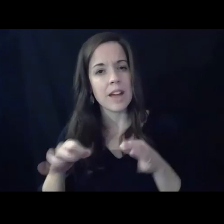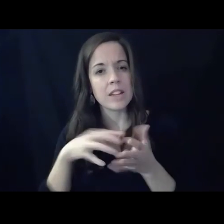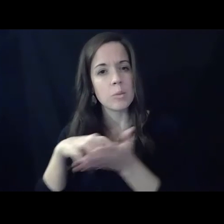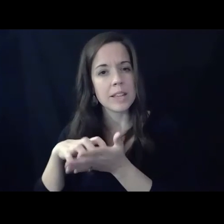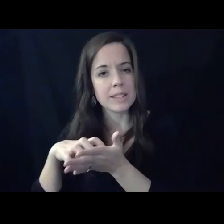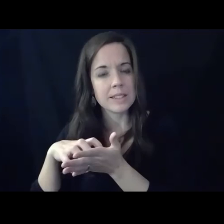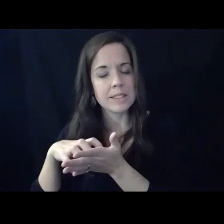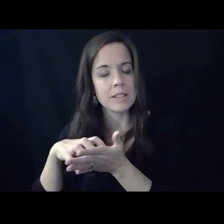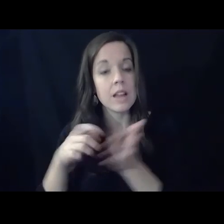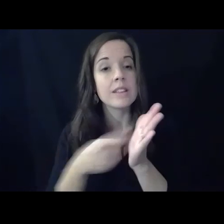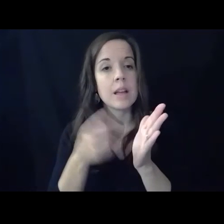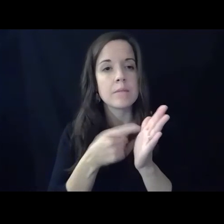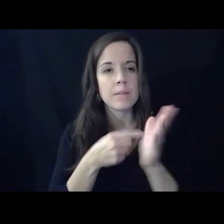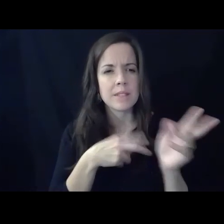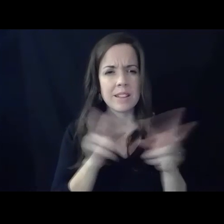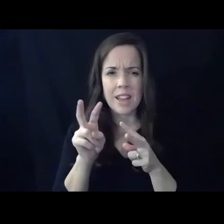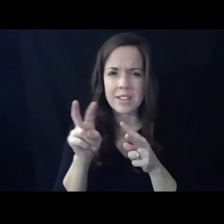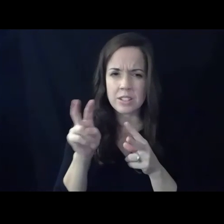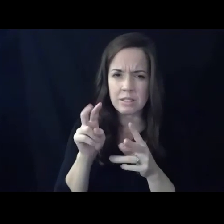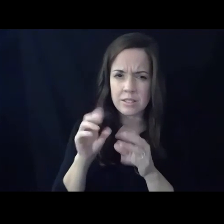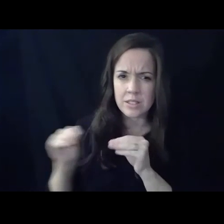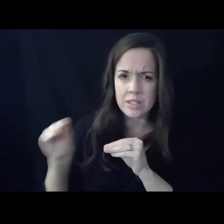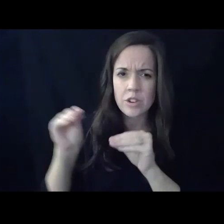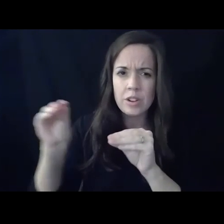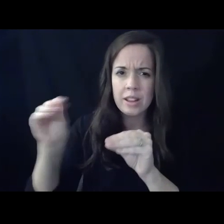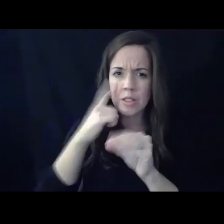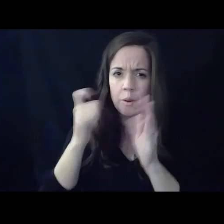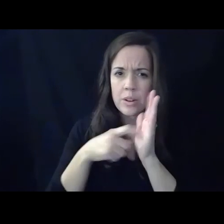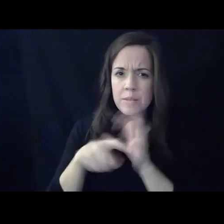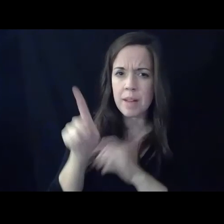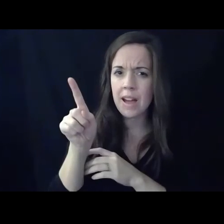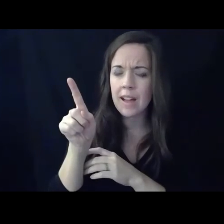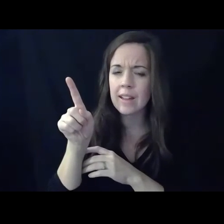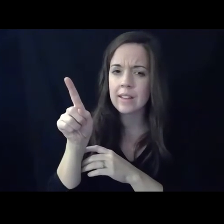Sometimes I catch it stirring out of the corner of my eye—a glint at the end of my cat's whiskers,